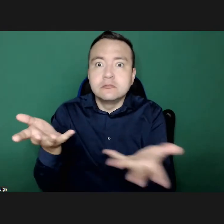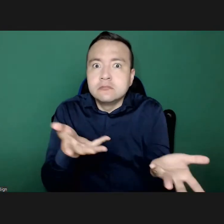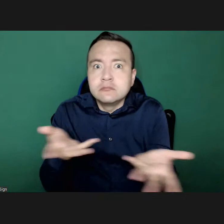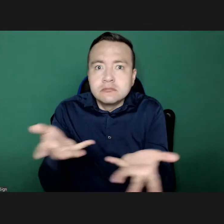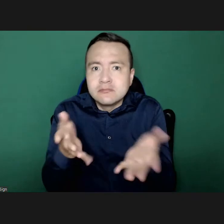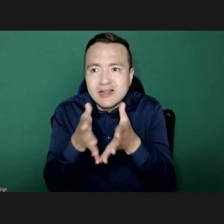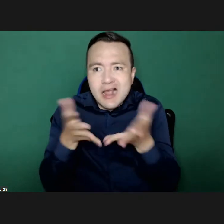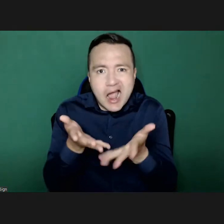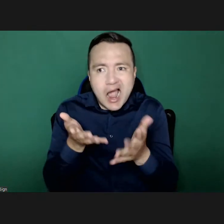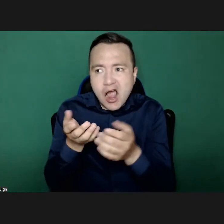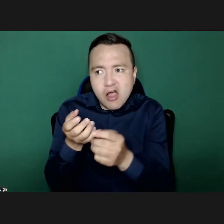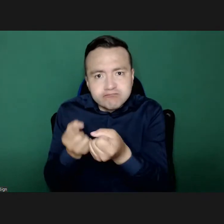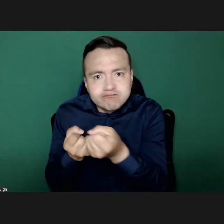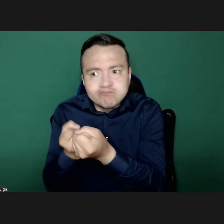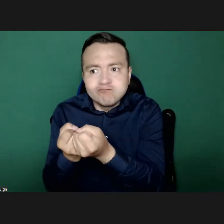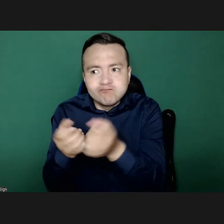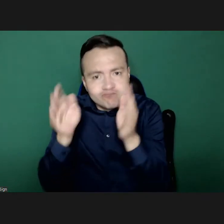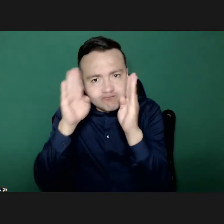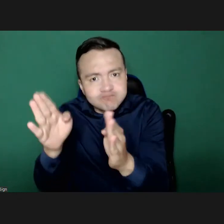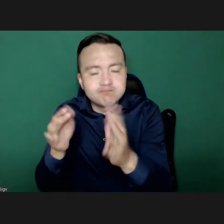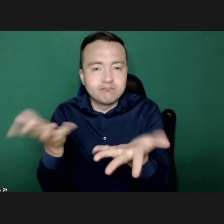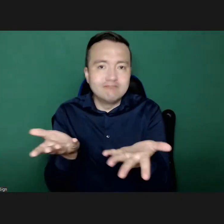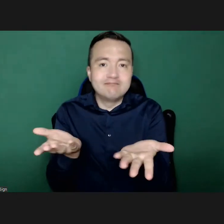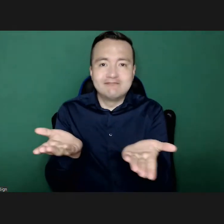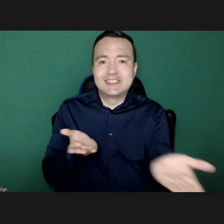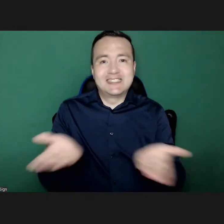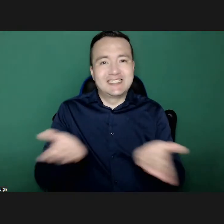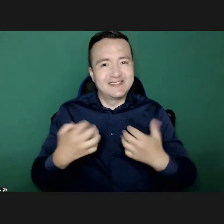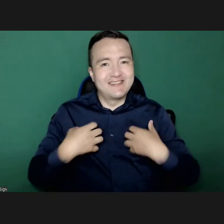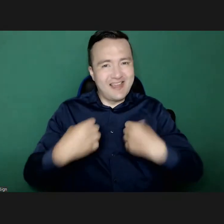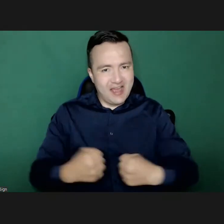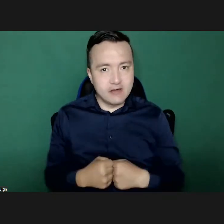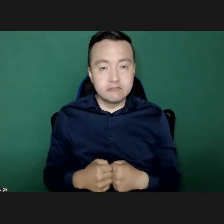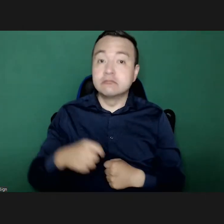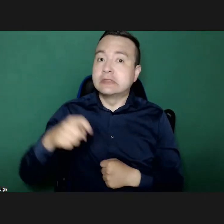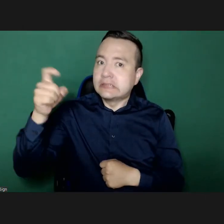So as we continue to respond to this health emergency, it is of critical importance